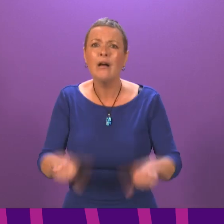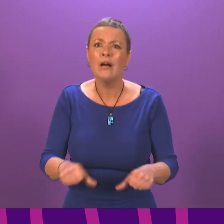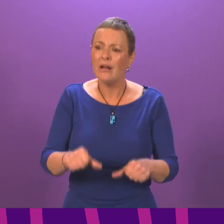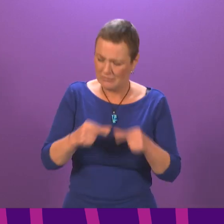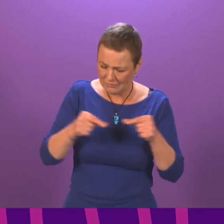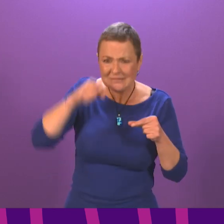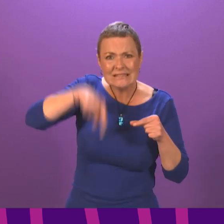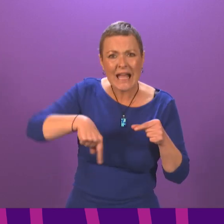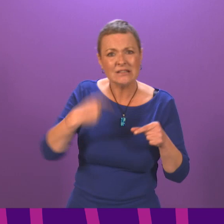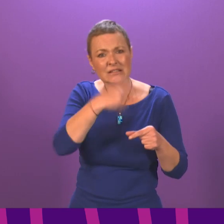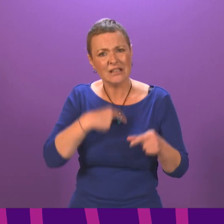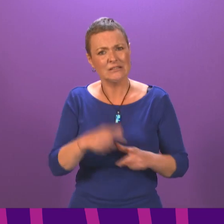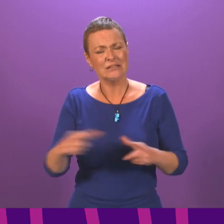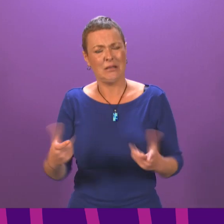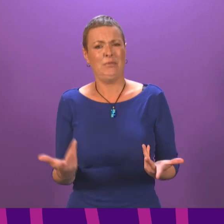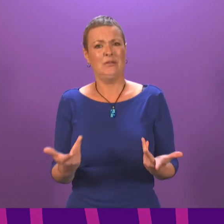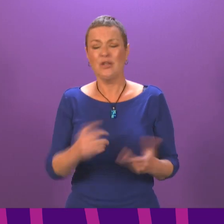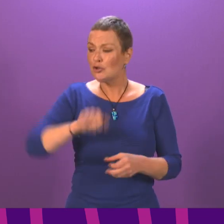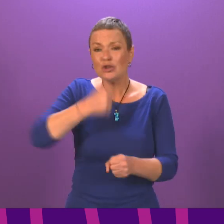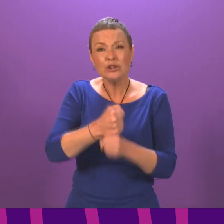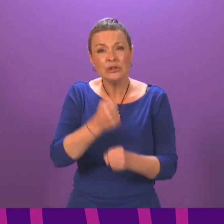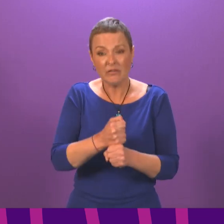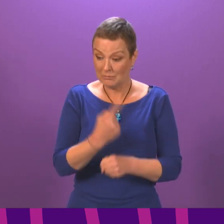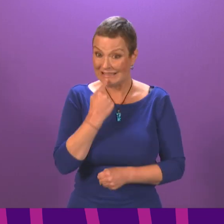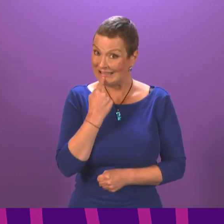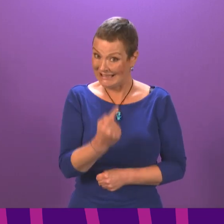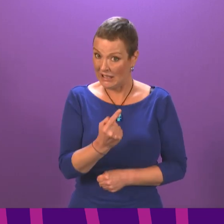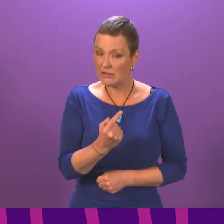The Scottish Government’s guidance for testing says that vulnerable groups will be prioritised,